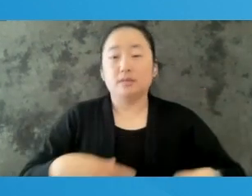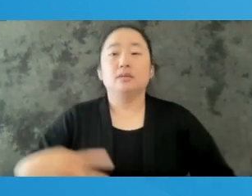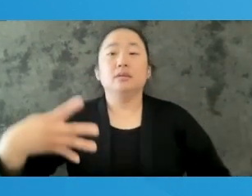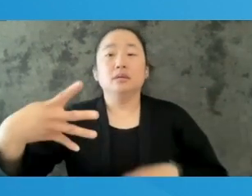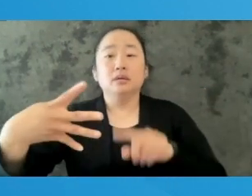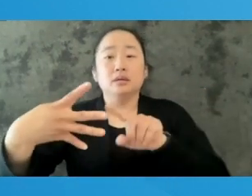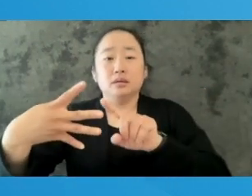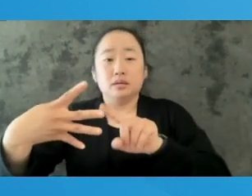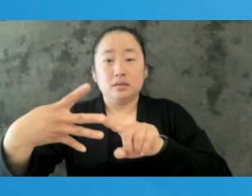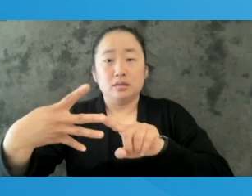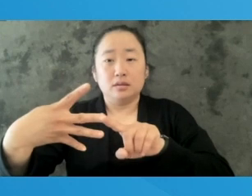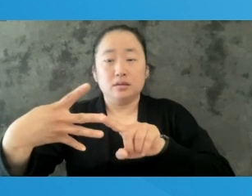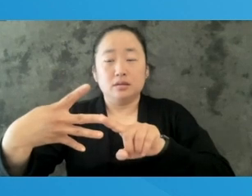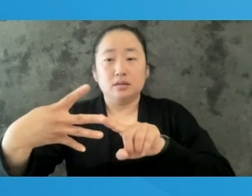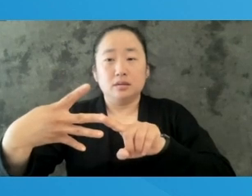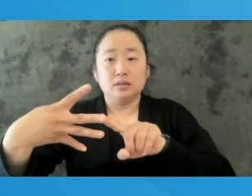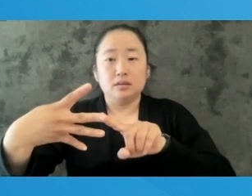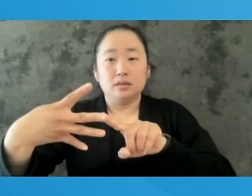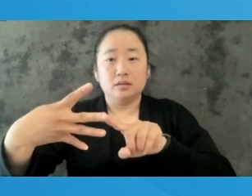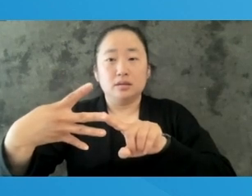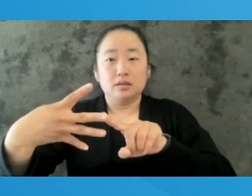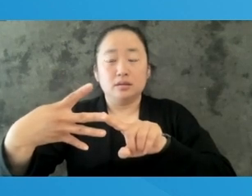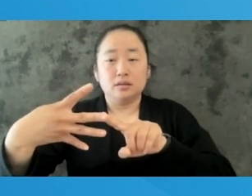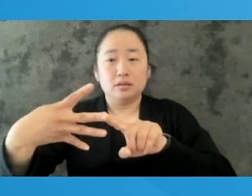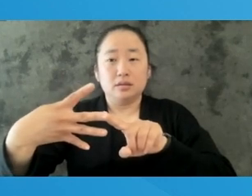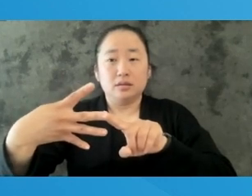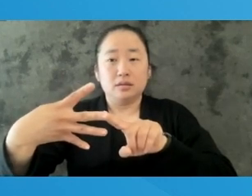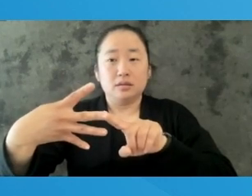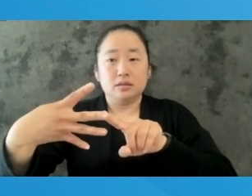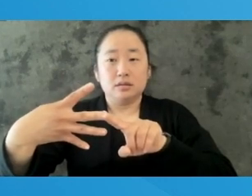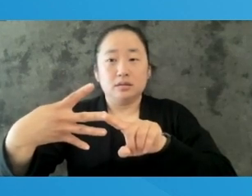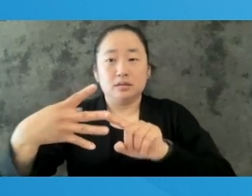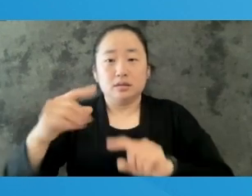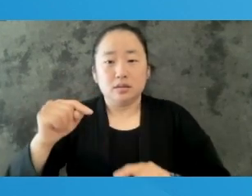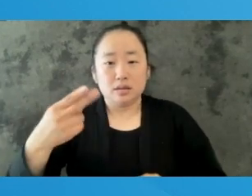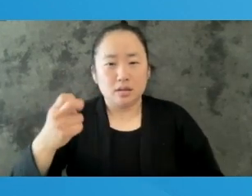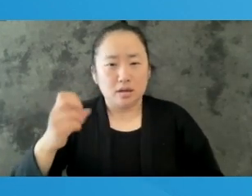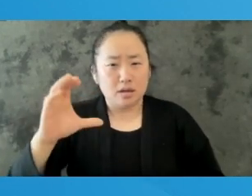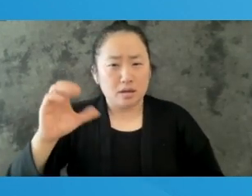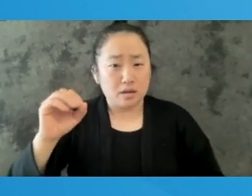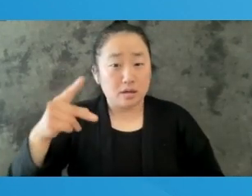The next one is The Cops of Trees.